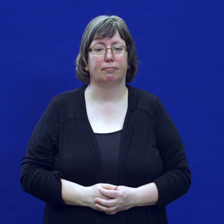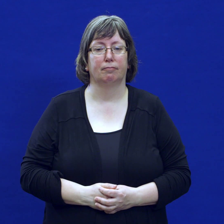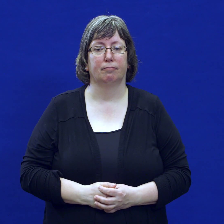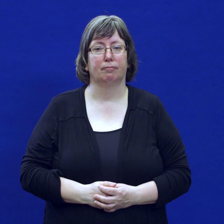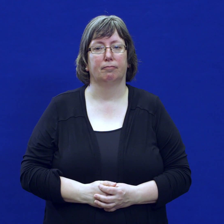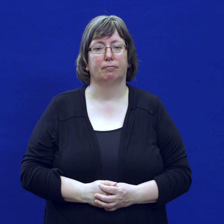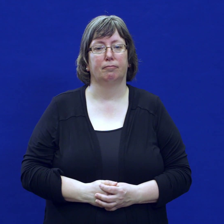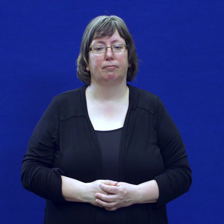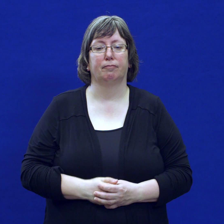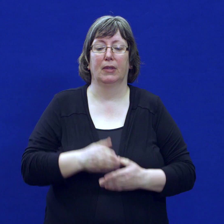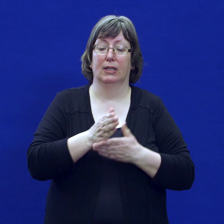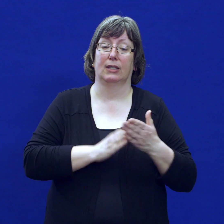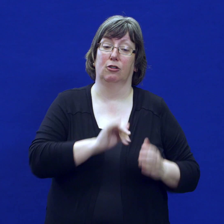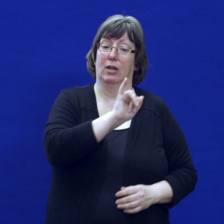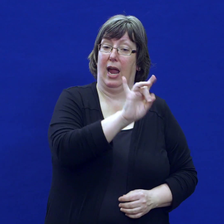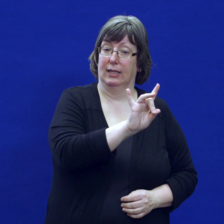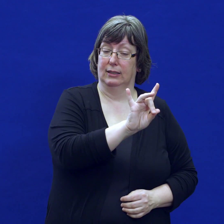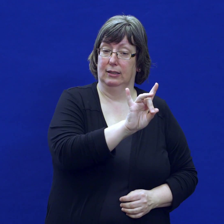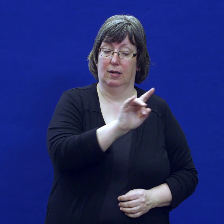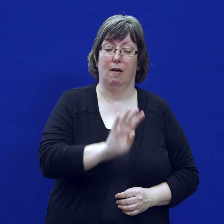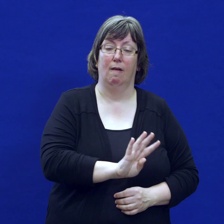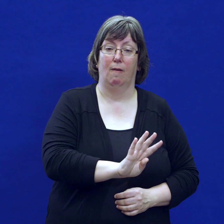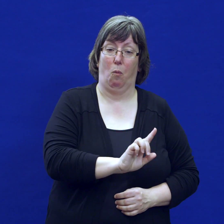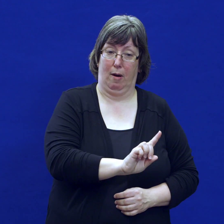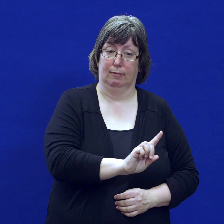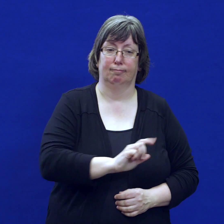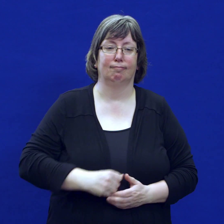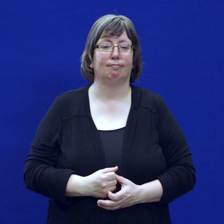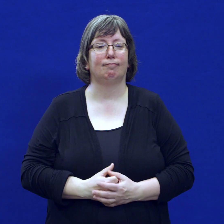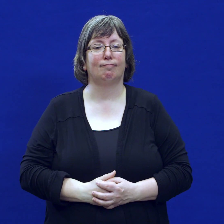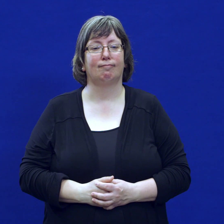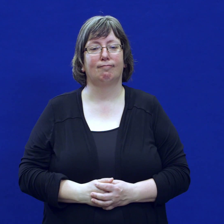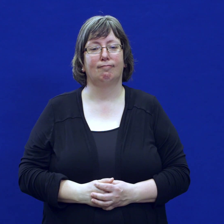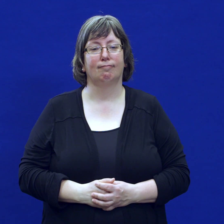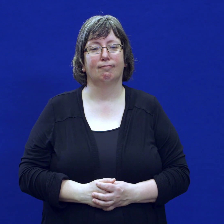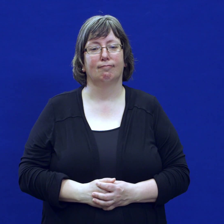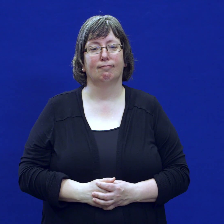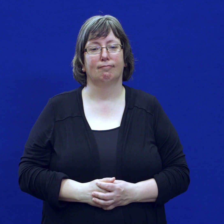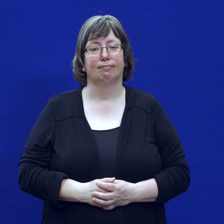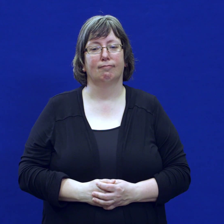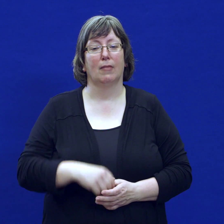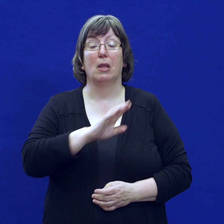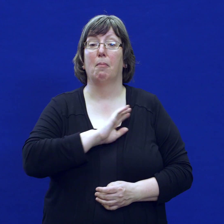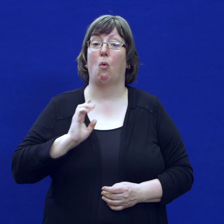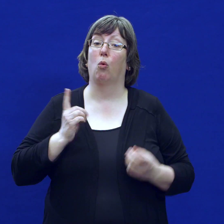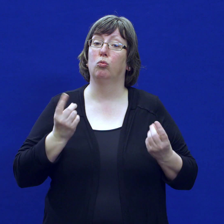section 18 subsection 1 The board shall